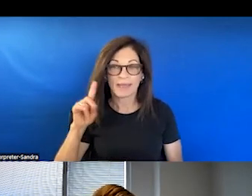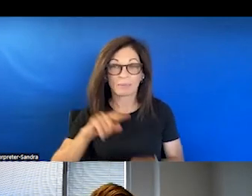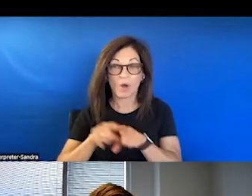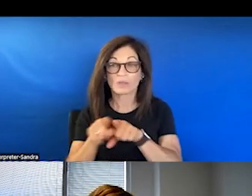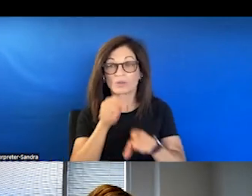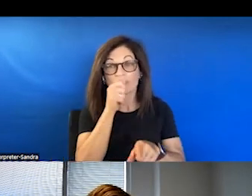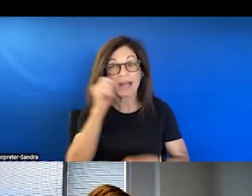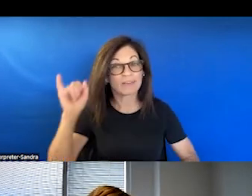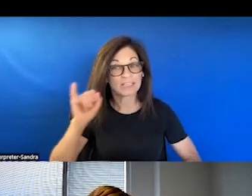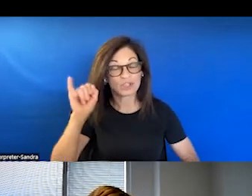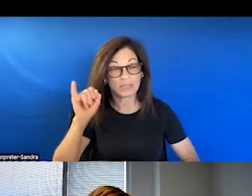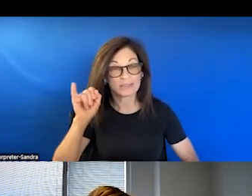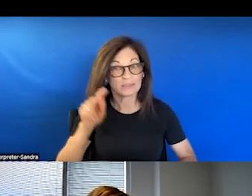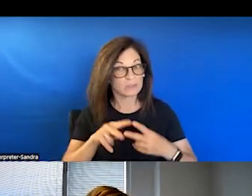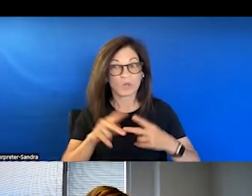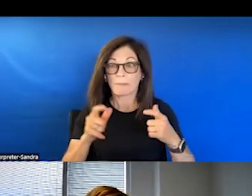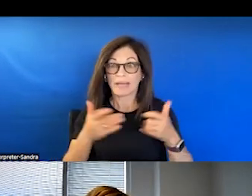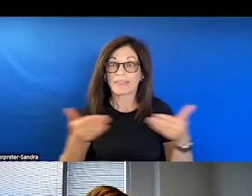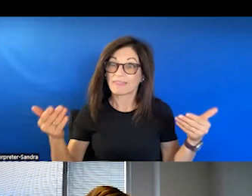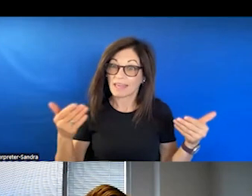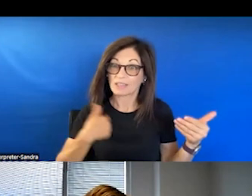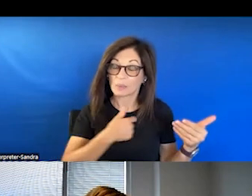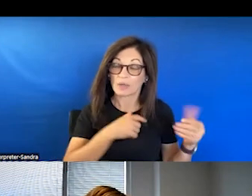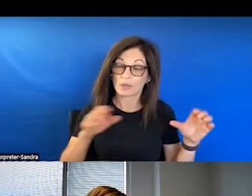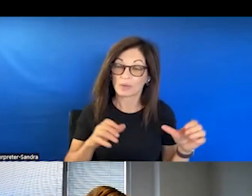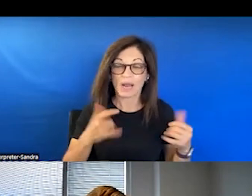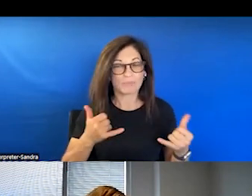AGAIN, THOSE ARE BIG THINGS ON OUR PLATE. BUT, BUT, I AM JUST REALLY PROUD, WE, WE